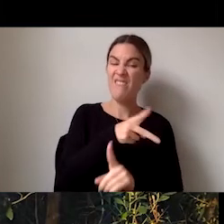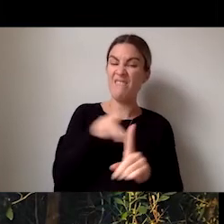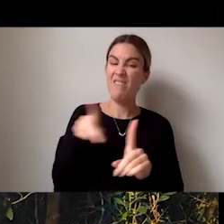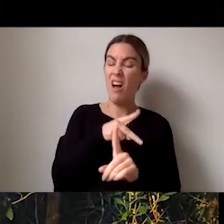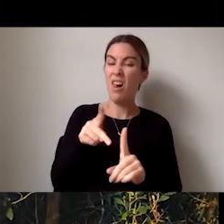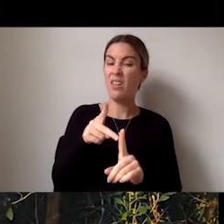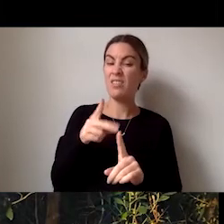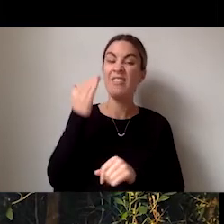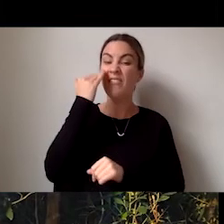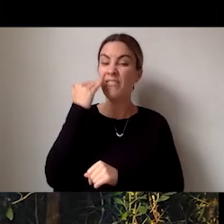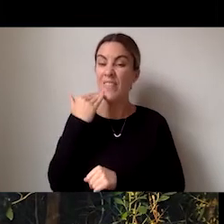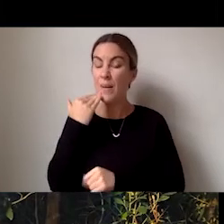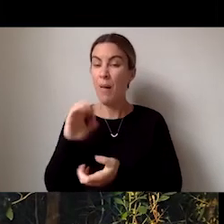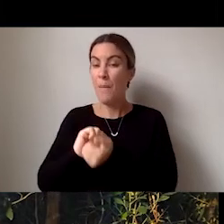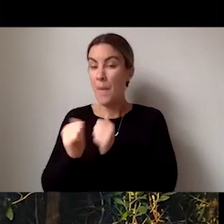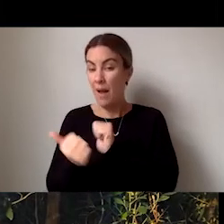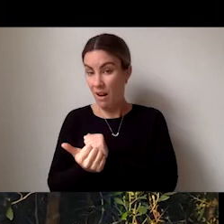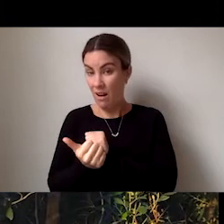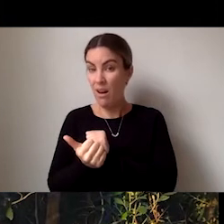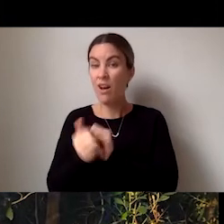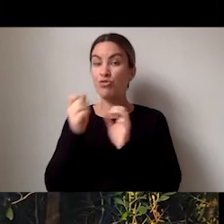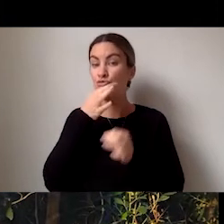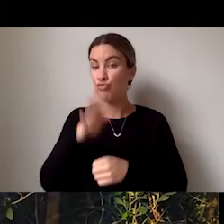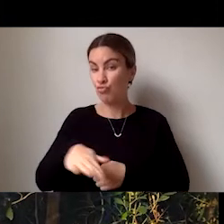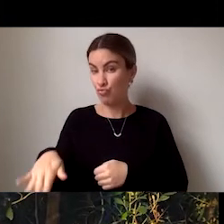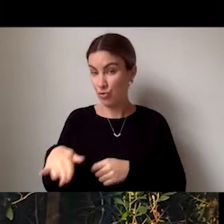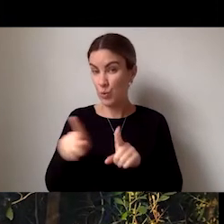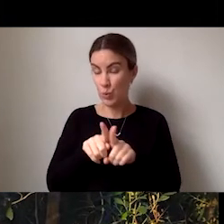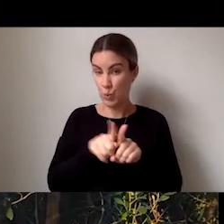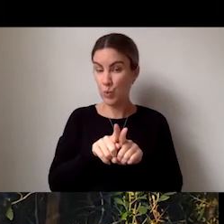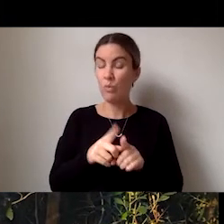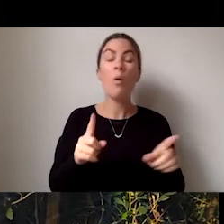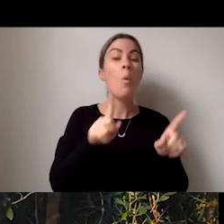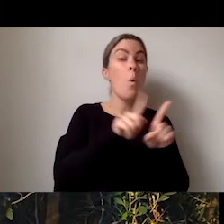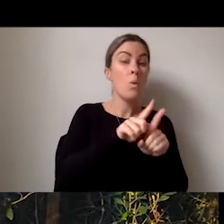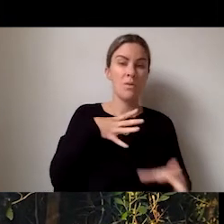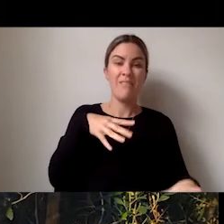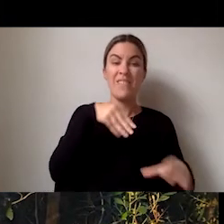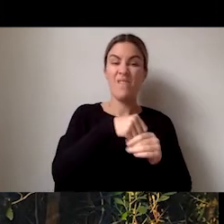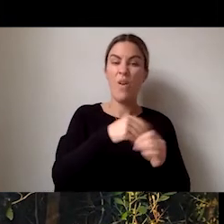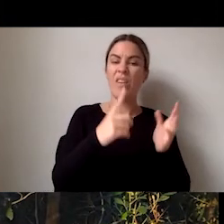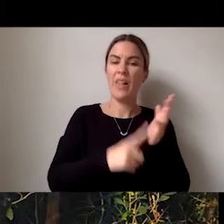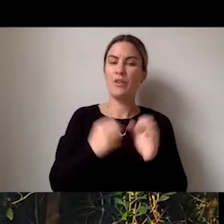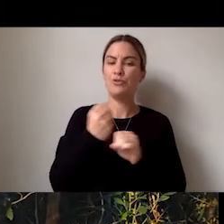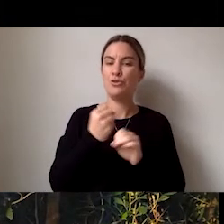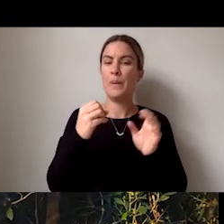well as having worked in behaviour change programs for LGBTIQ people who have used violence in relationships.